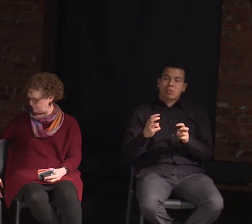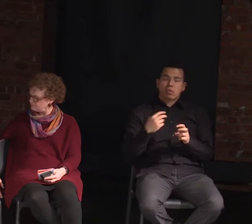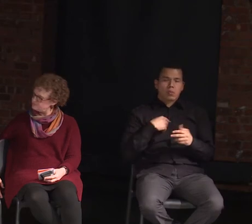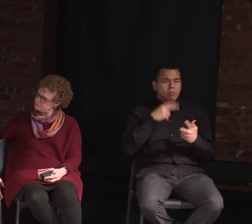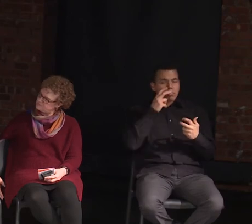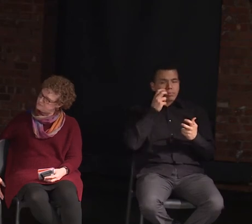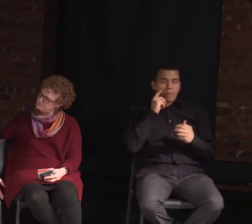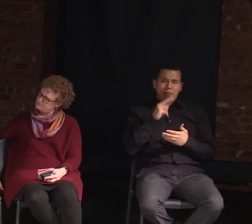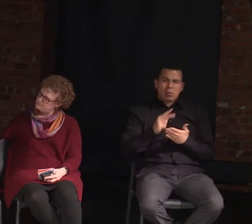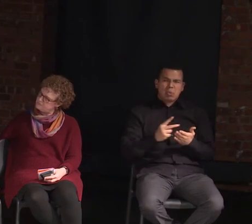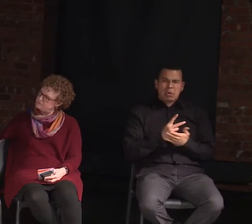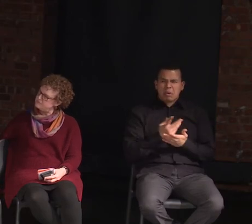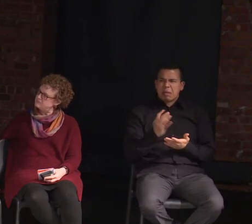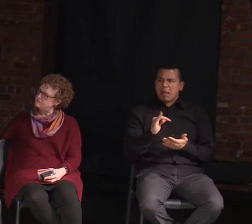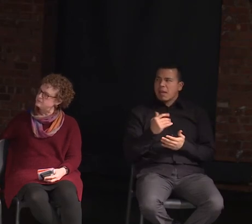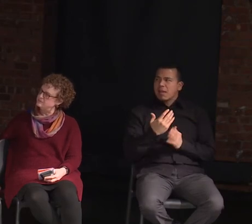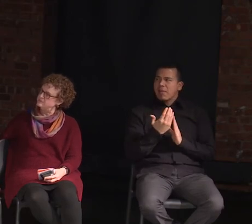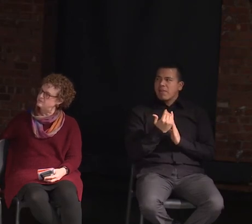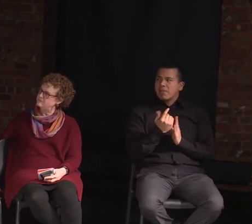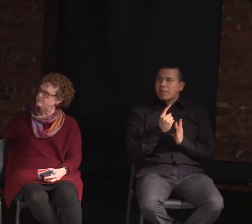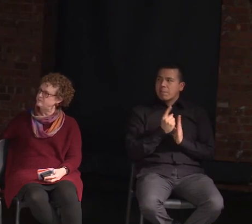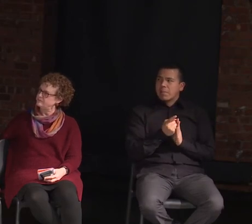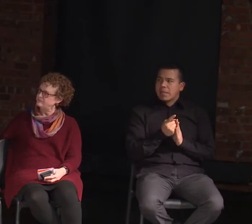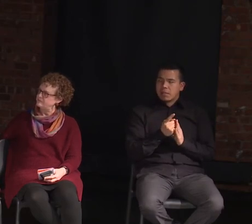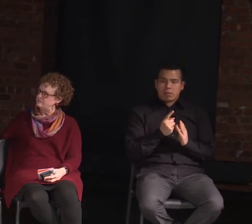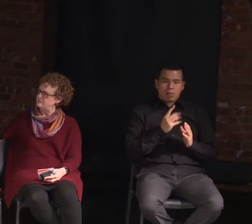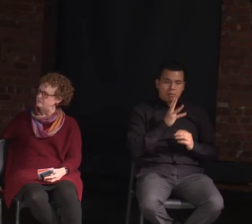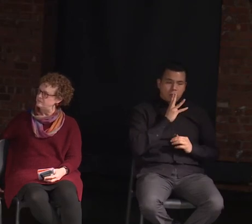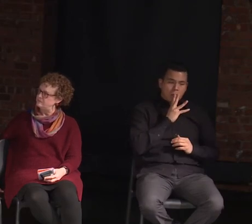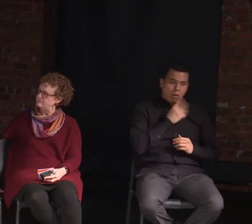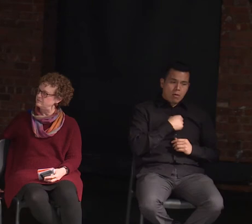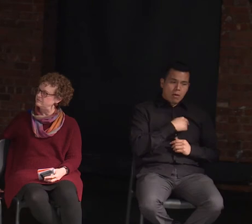It's just like 15 minutes of us talking to that and then our 45 minutes.